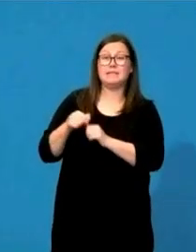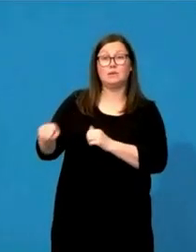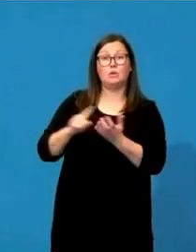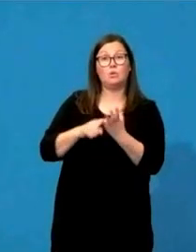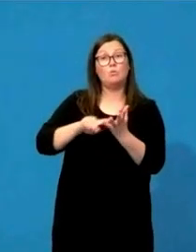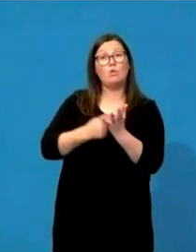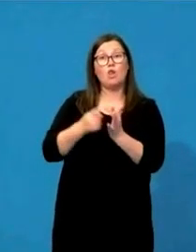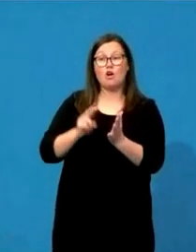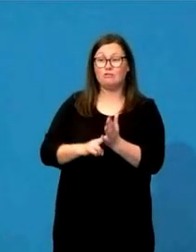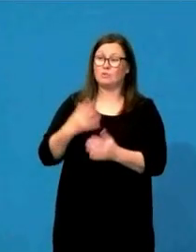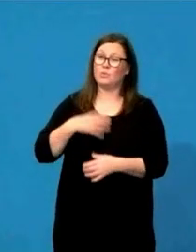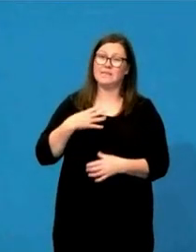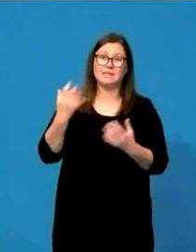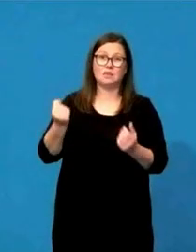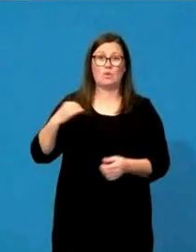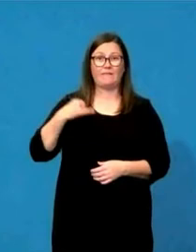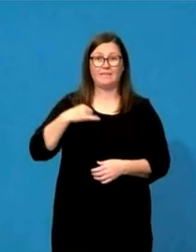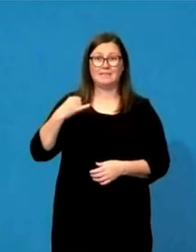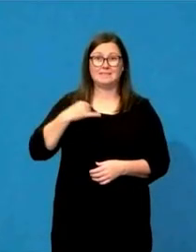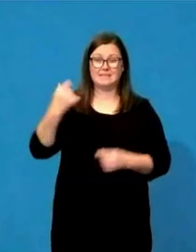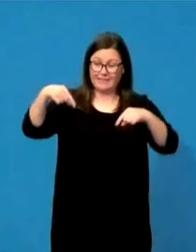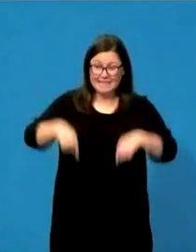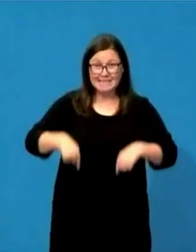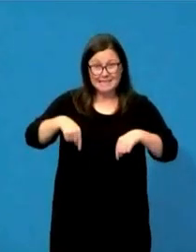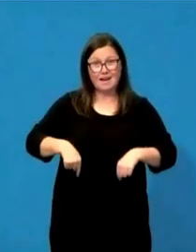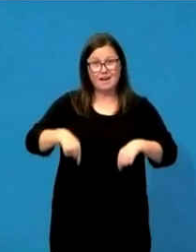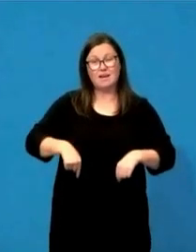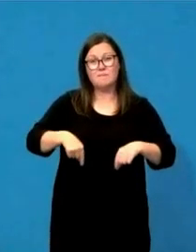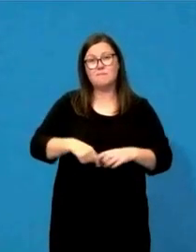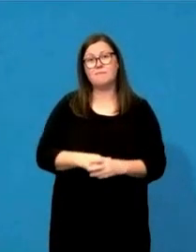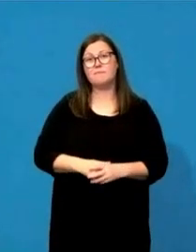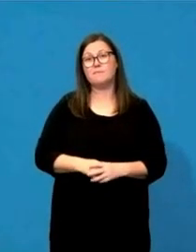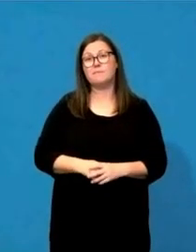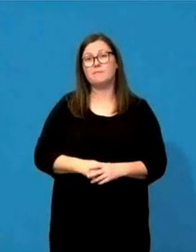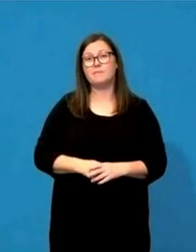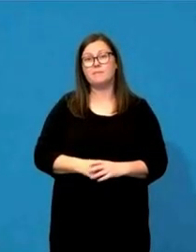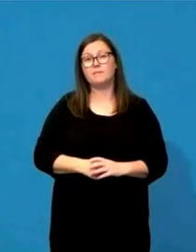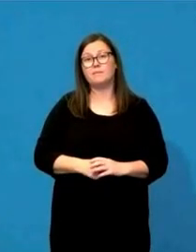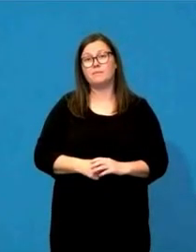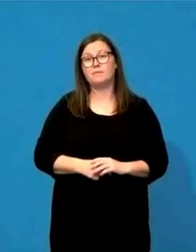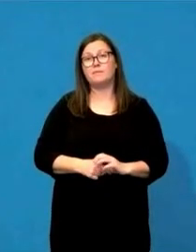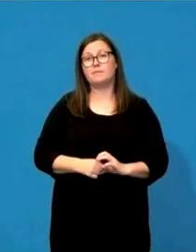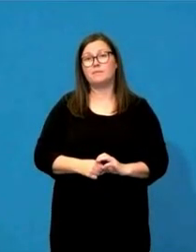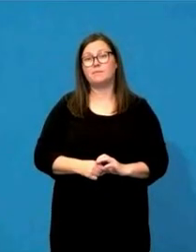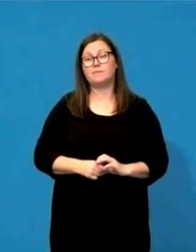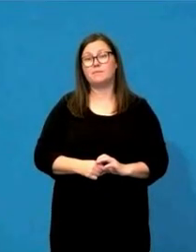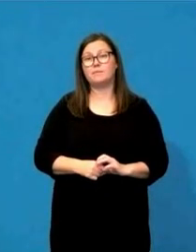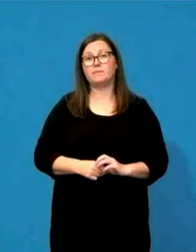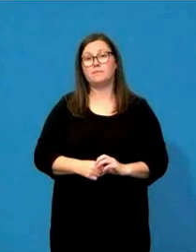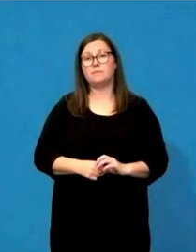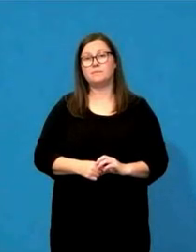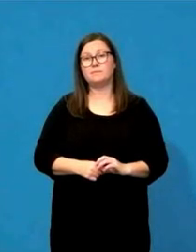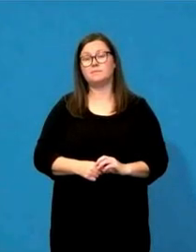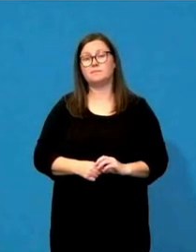the ground. I listened earlier on today to - to Topsy